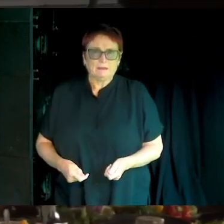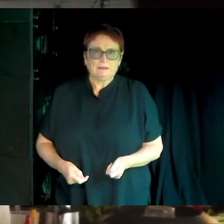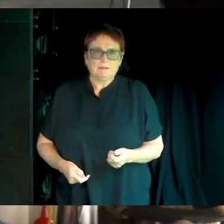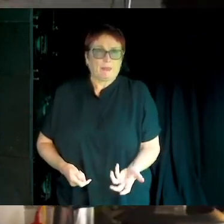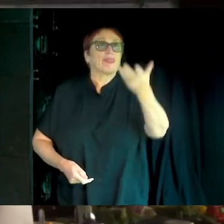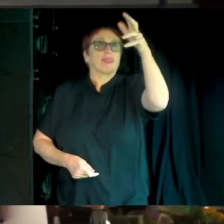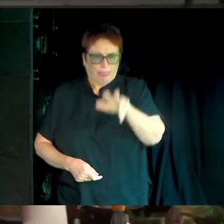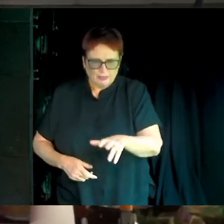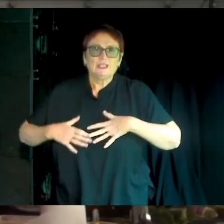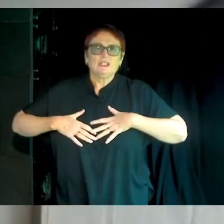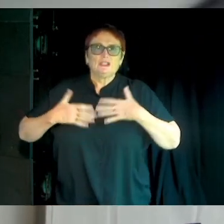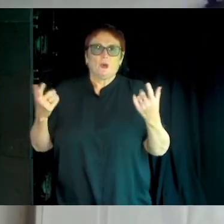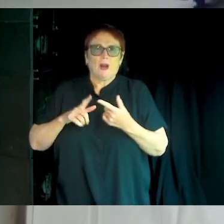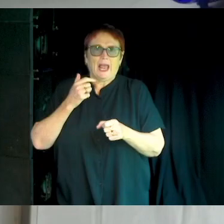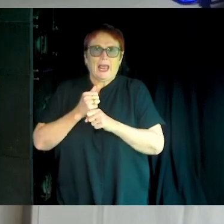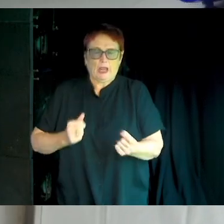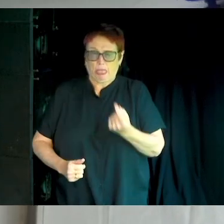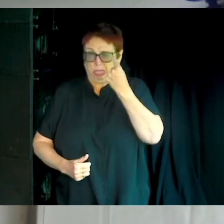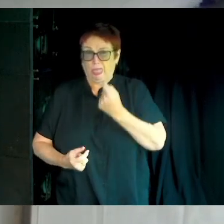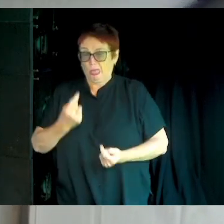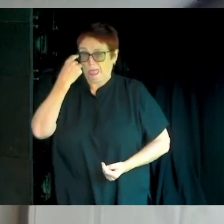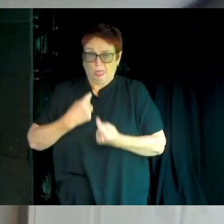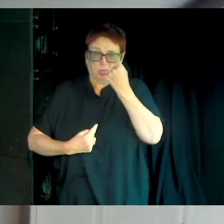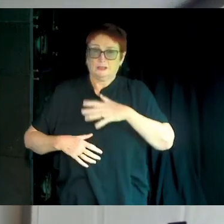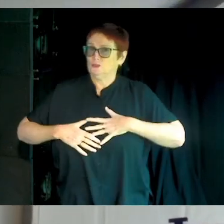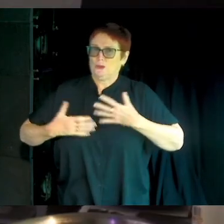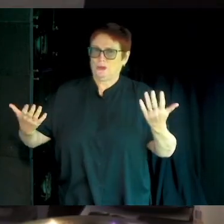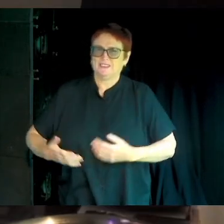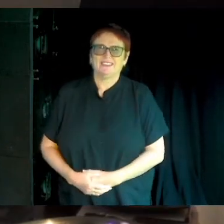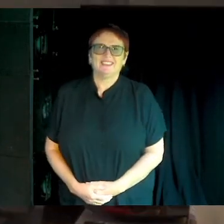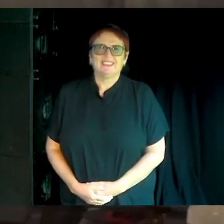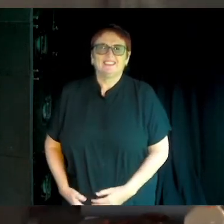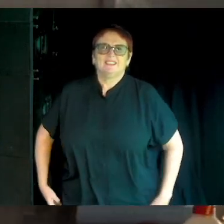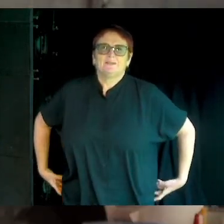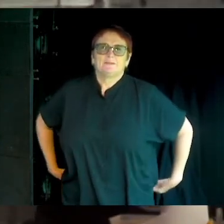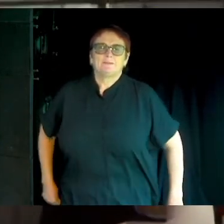sure these two eggs go into your eyes whoa you know this is the different thing I find between